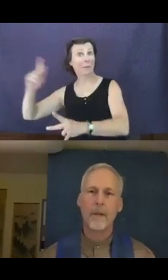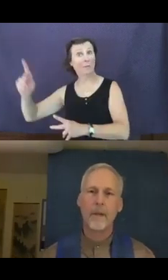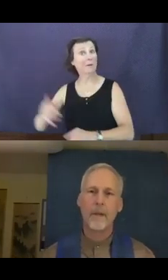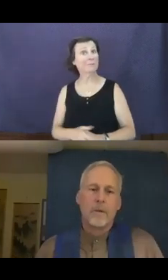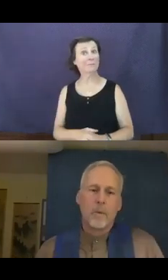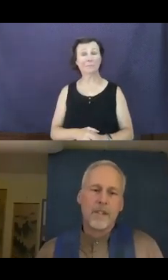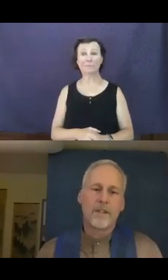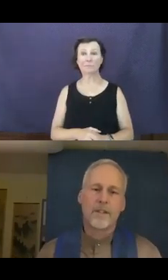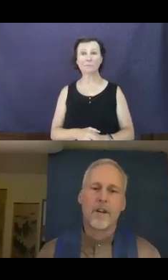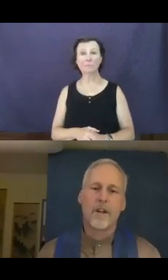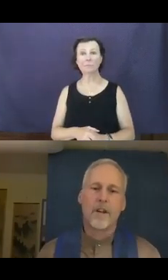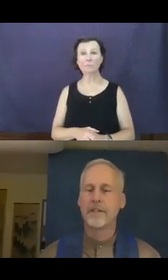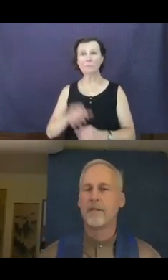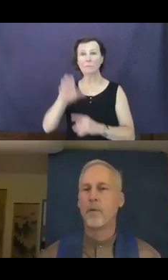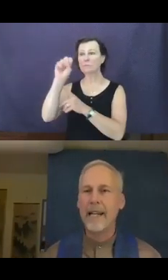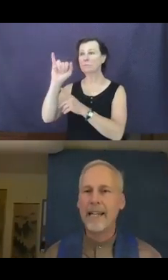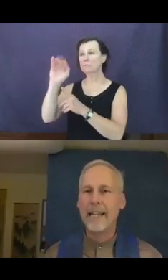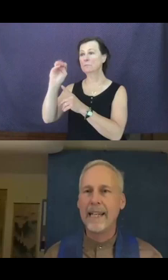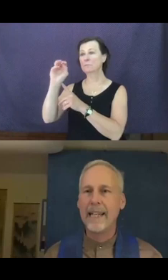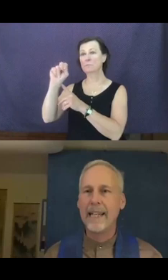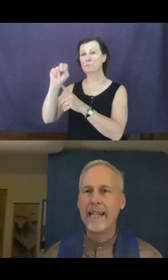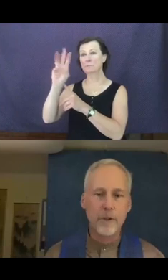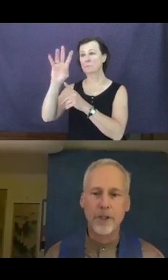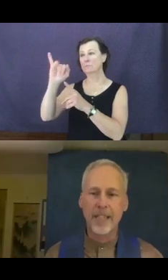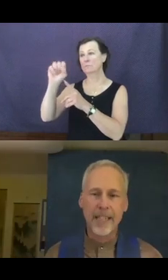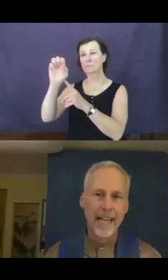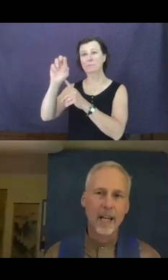Simon Wiesenthal tells of waiting in a refugee camp